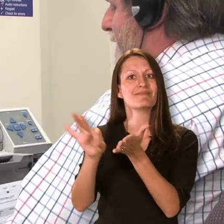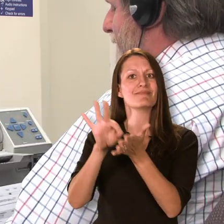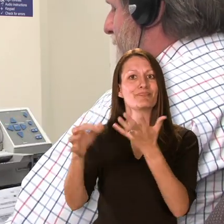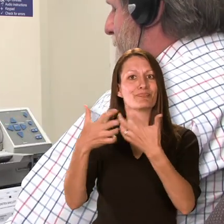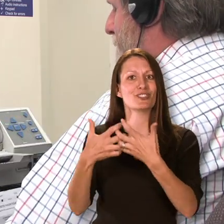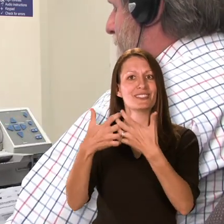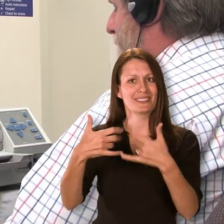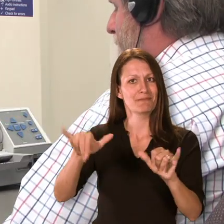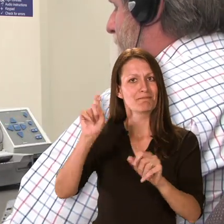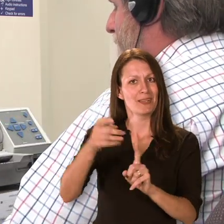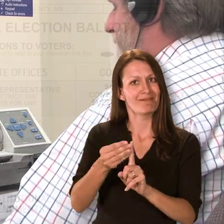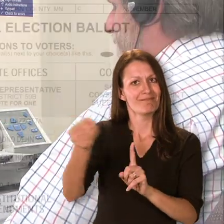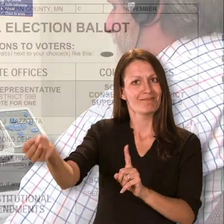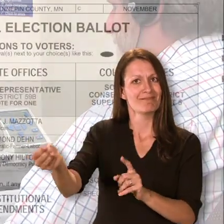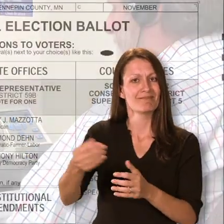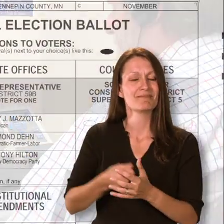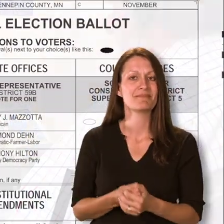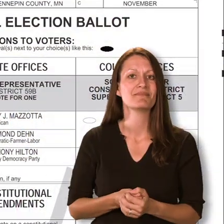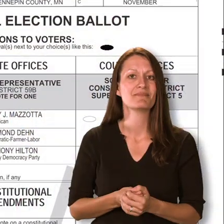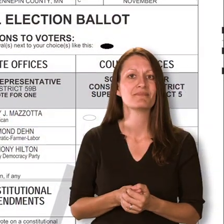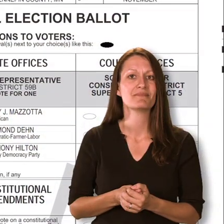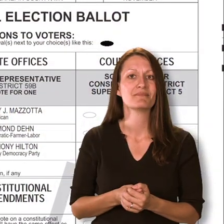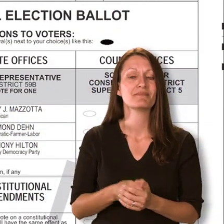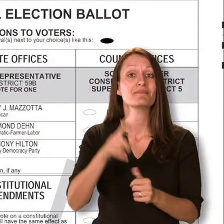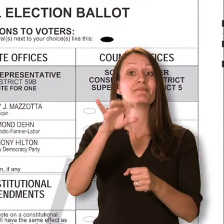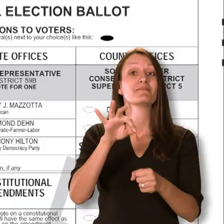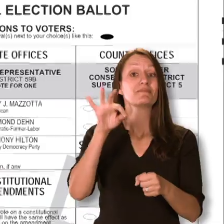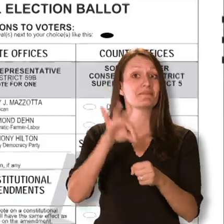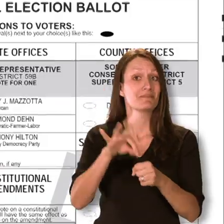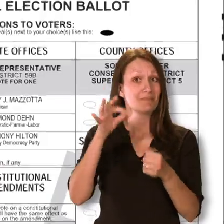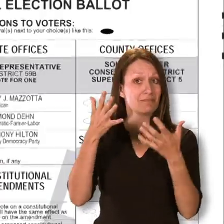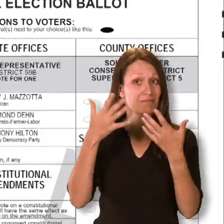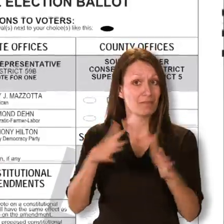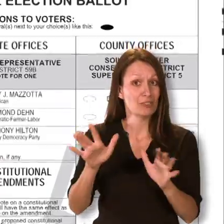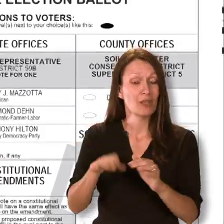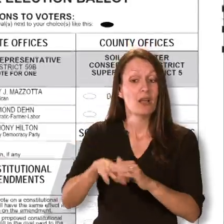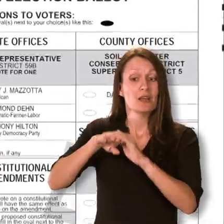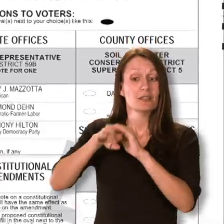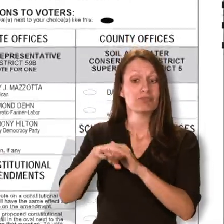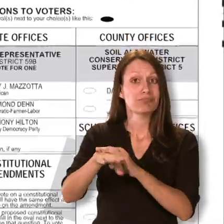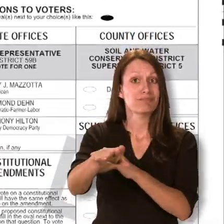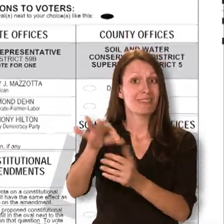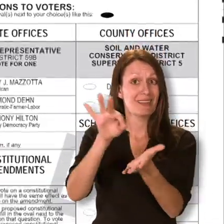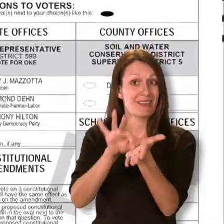you still need to insert your completed ballot into the ballot counting machine.